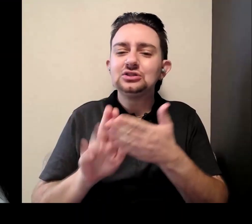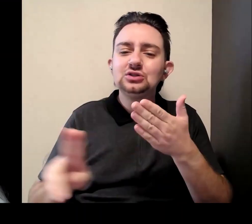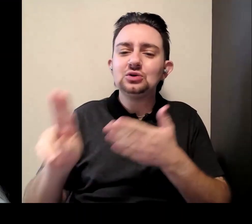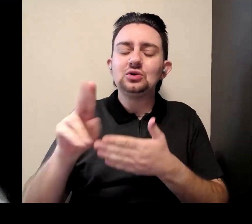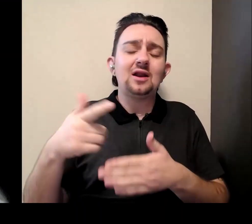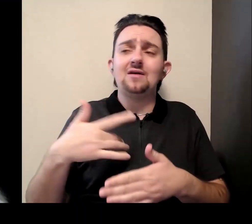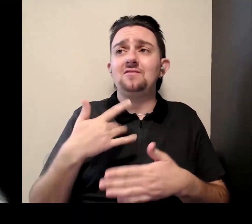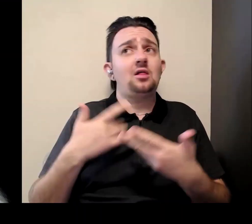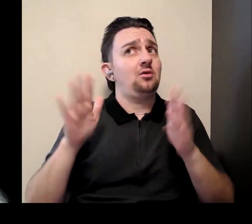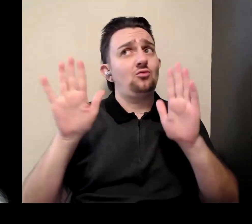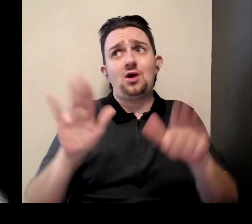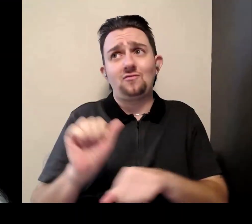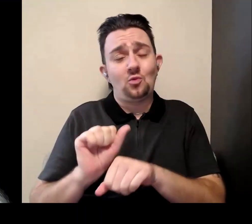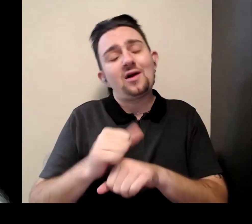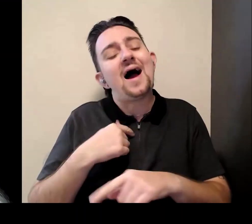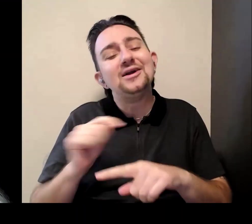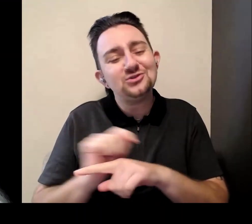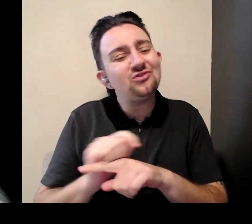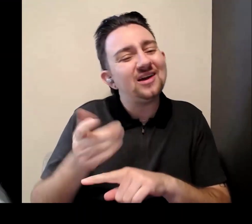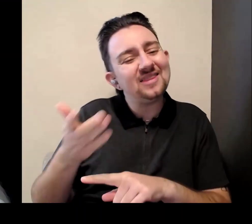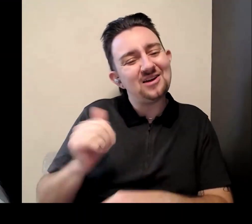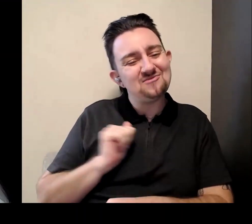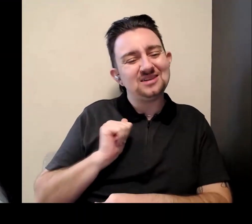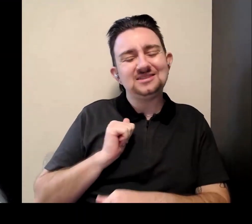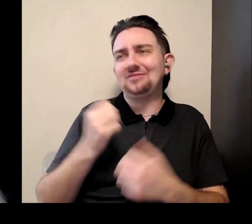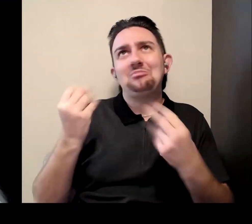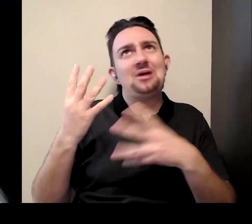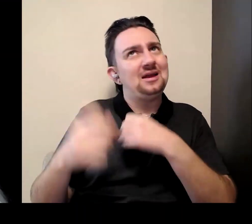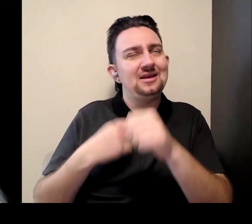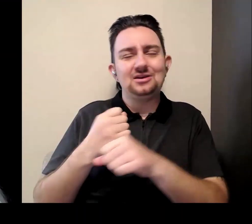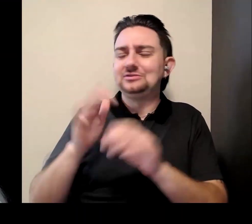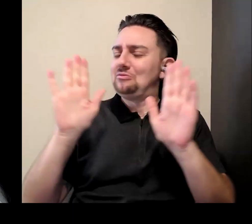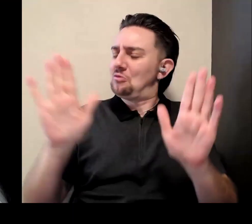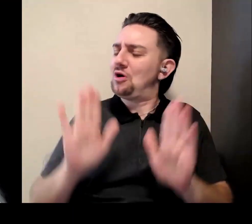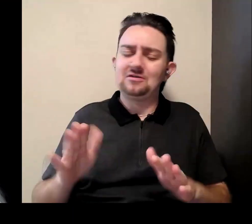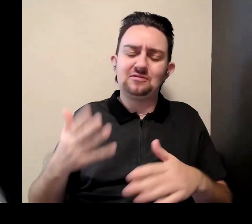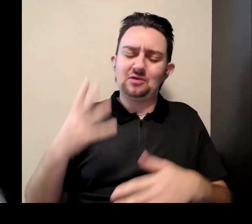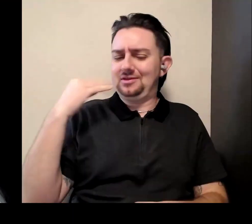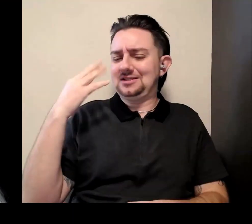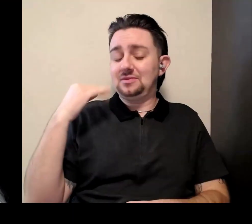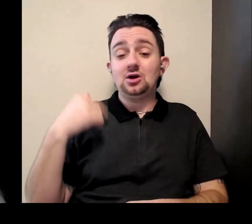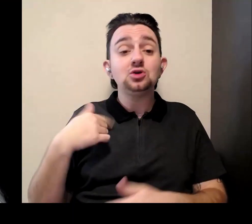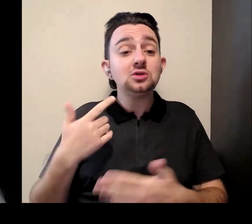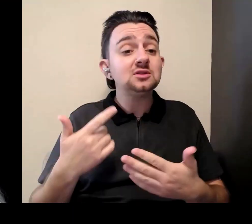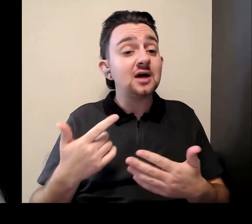I left there when I started working at the School for the Blind, but we have sent teachers back there that are working with our blind students.